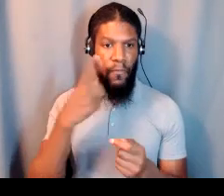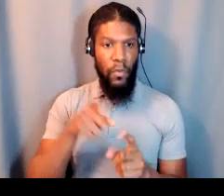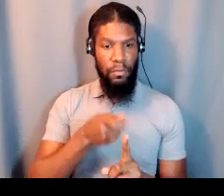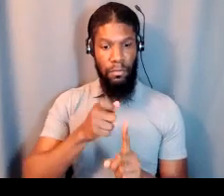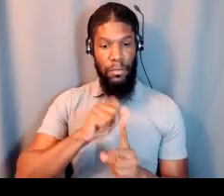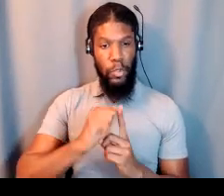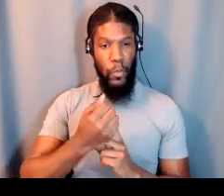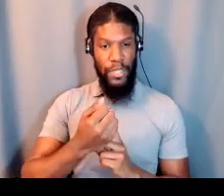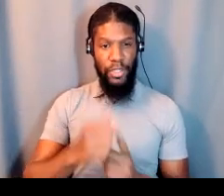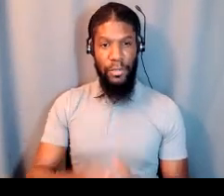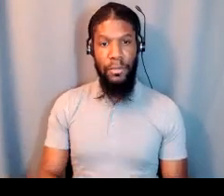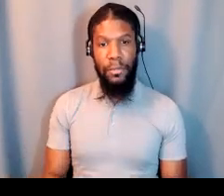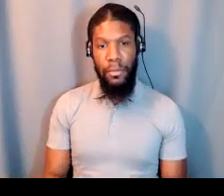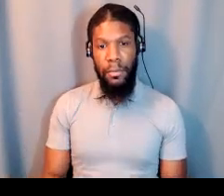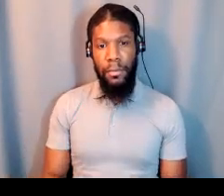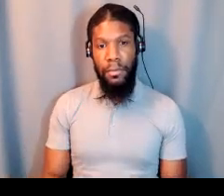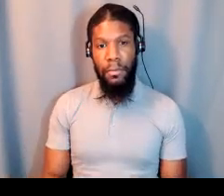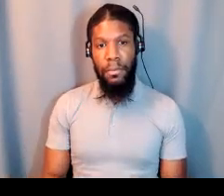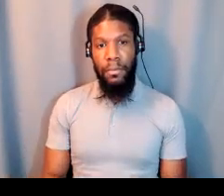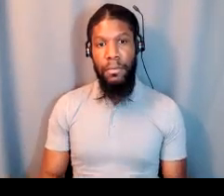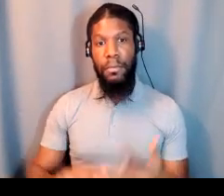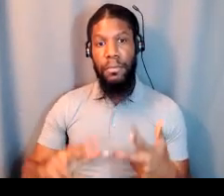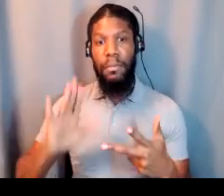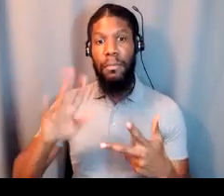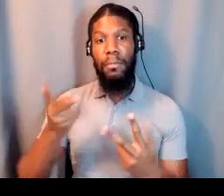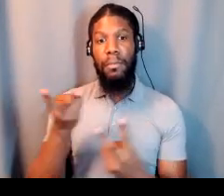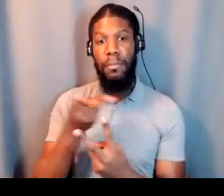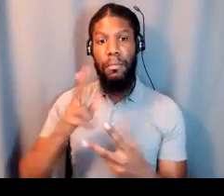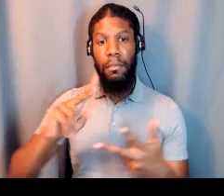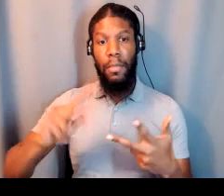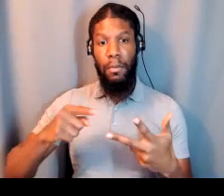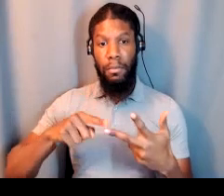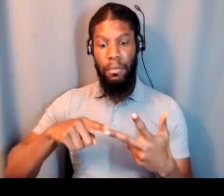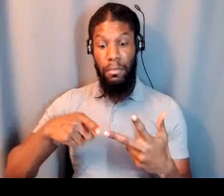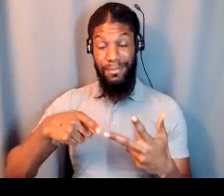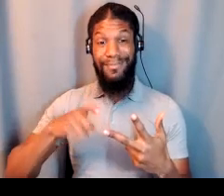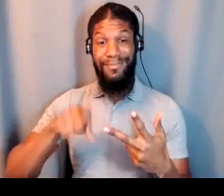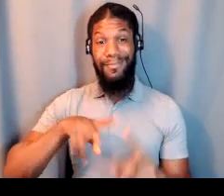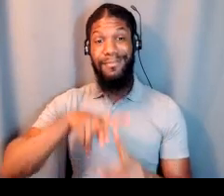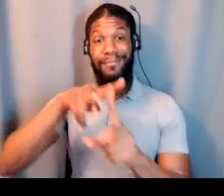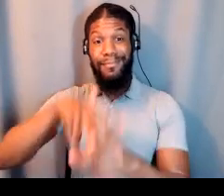While Suhr-Sytsma and Brown s third point refers to outside sources, I think it can also apply to understanding assignment prompts,